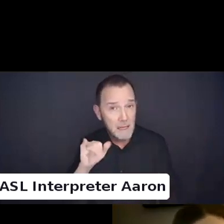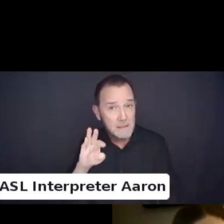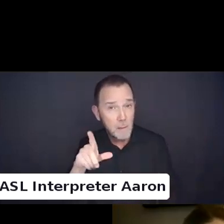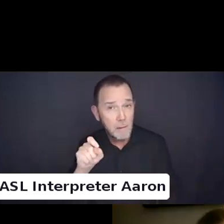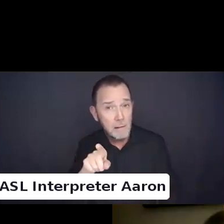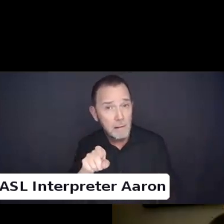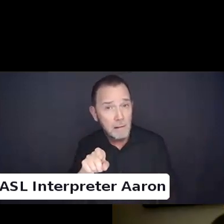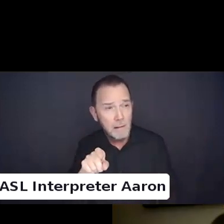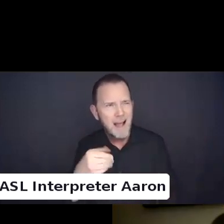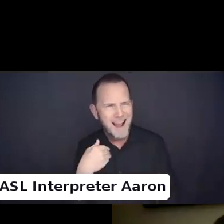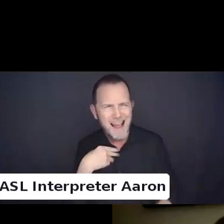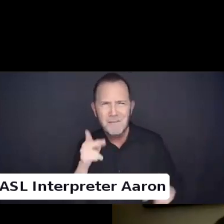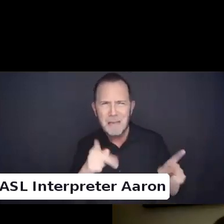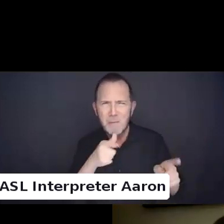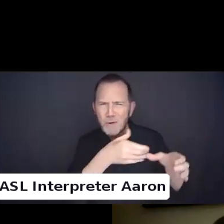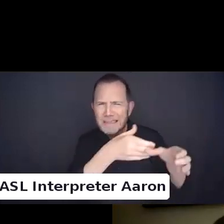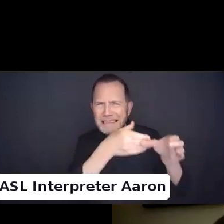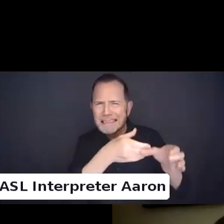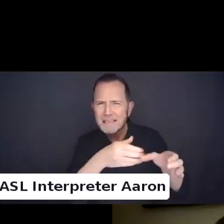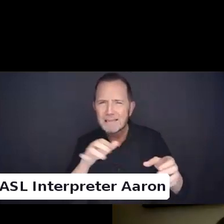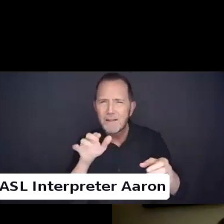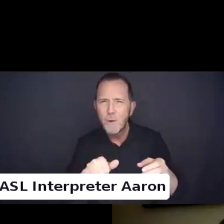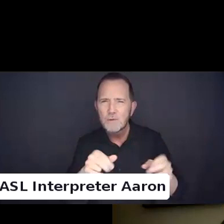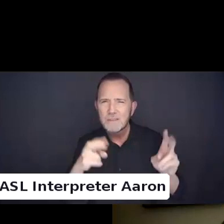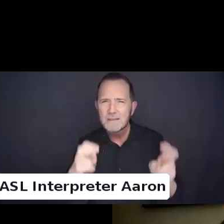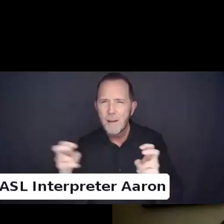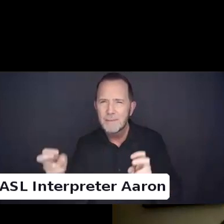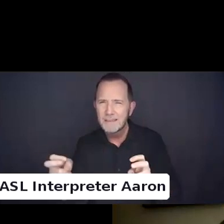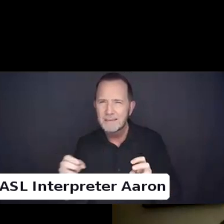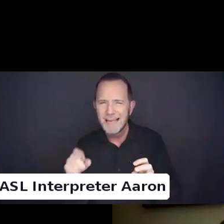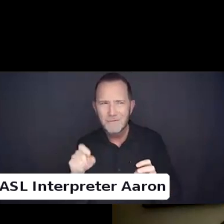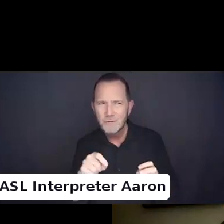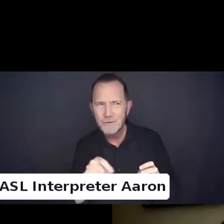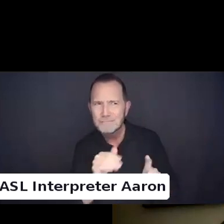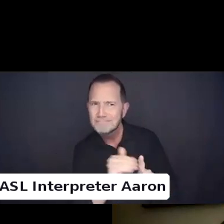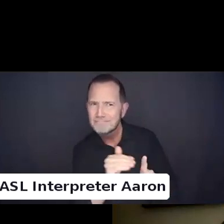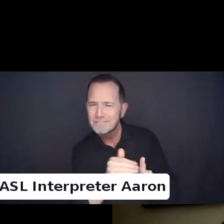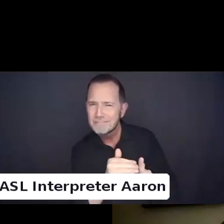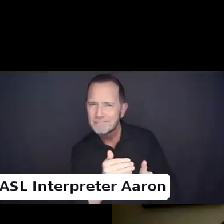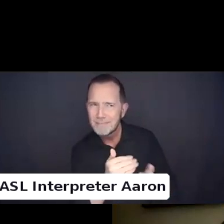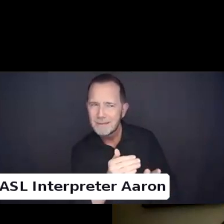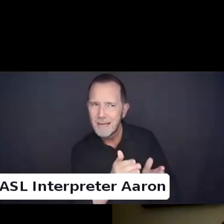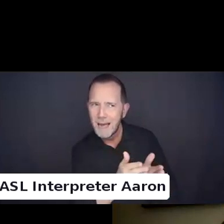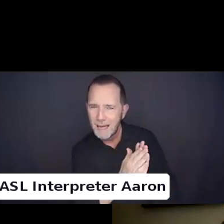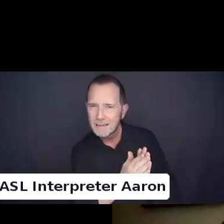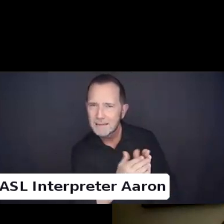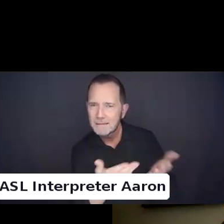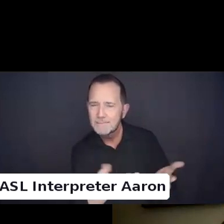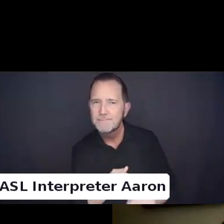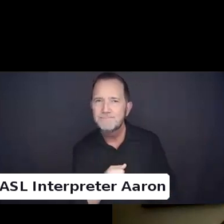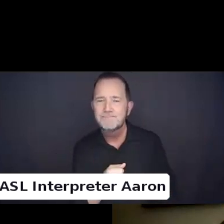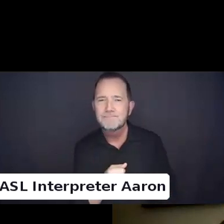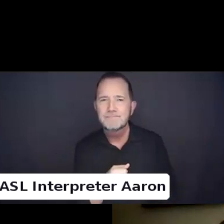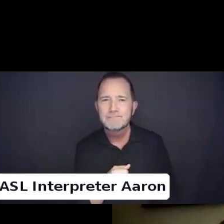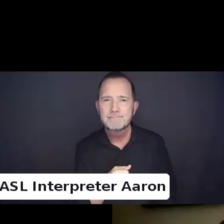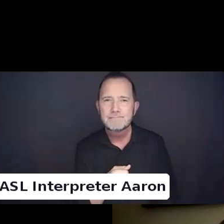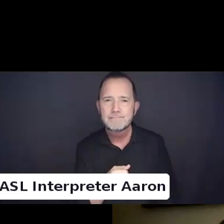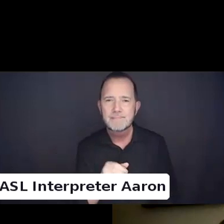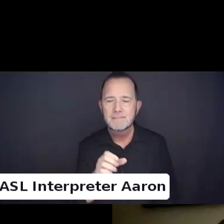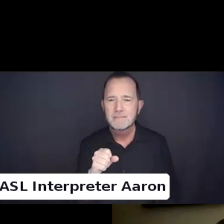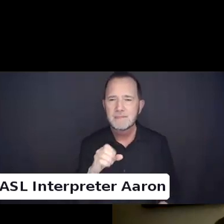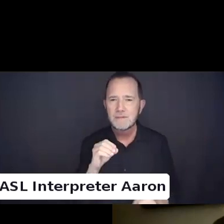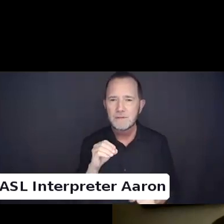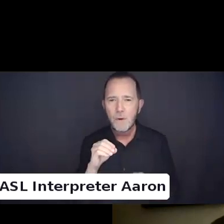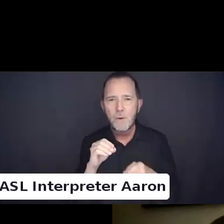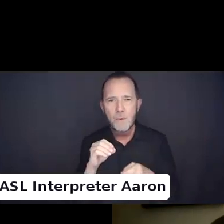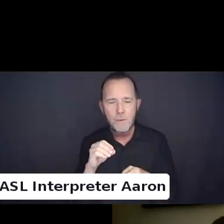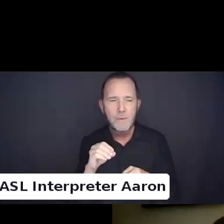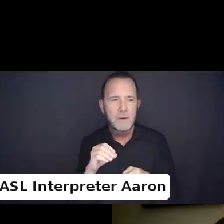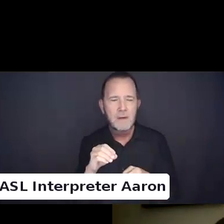I really encourage just generally more accessibility and disability wellness centered organizing